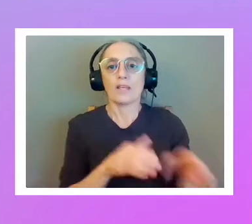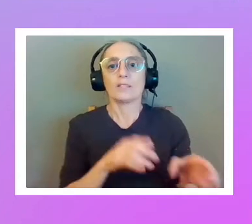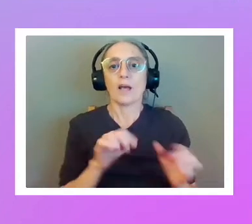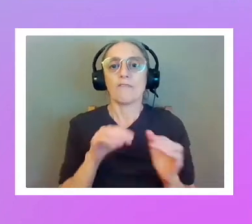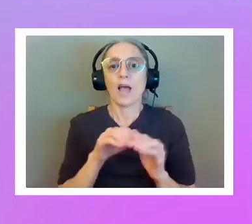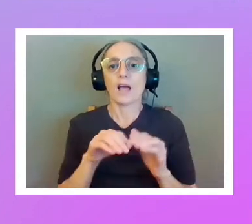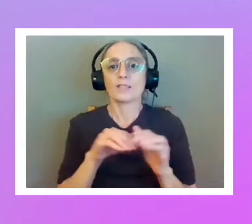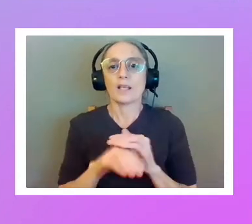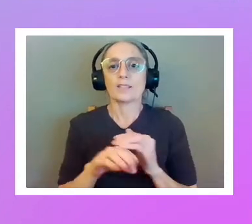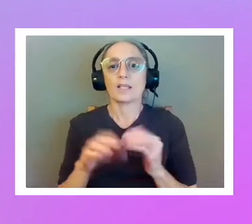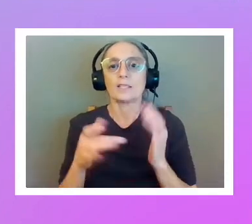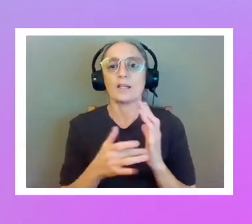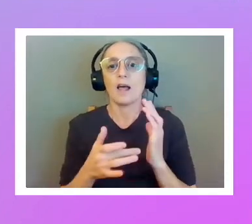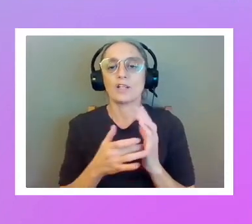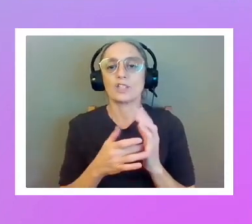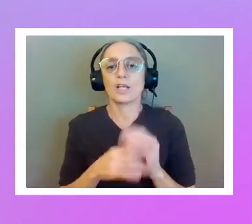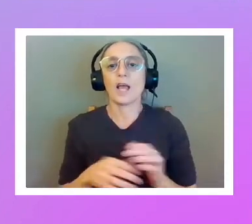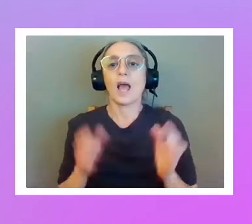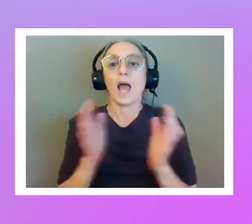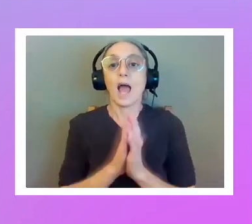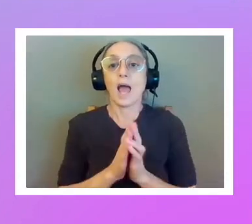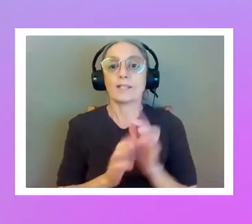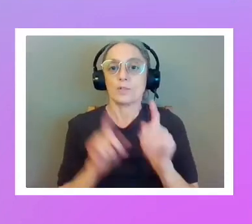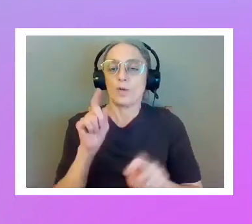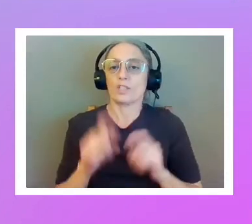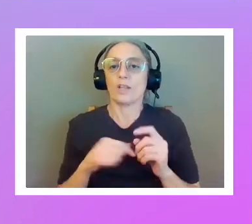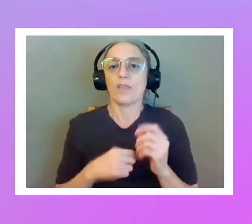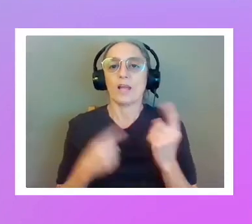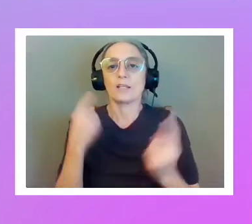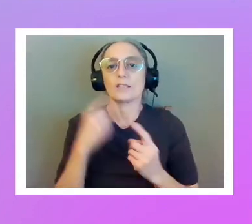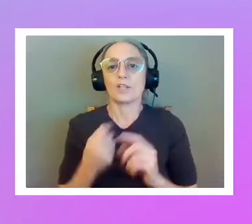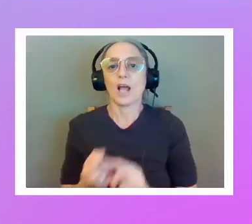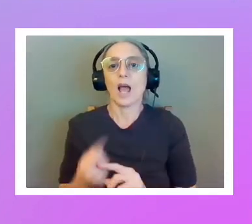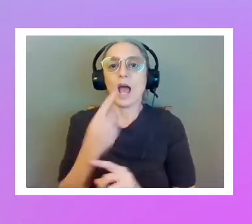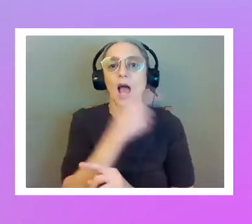Ask questions that consider outliers or alternate points of view